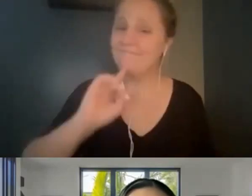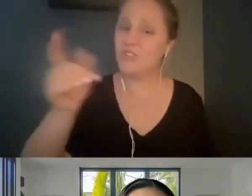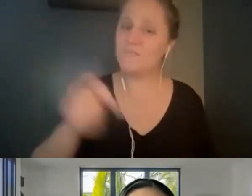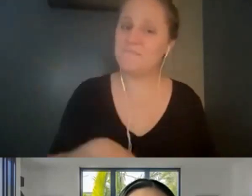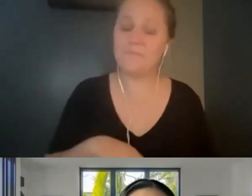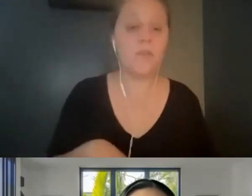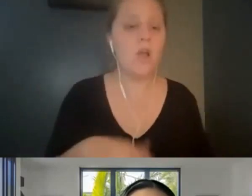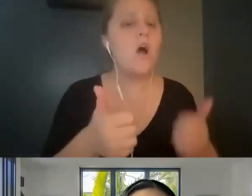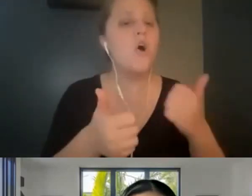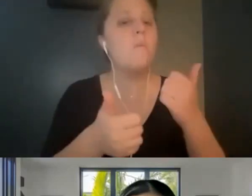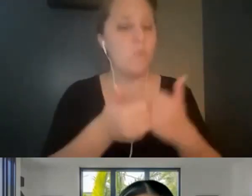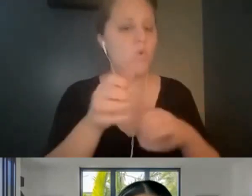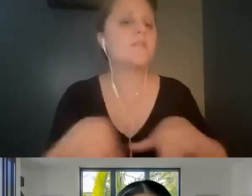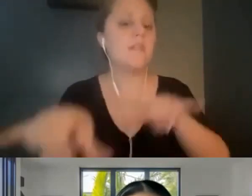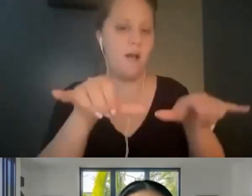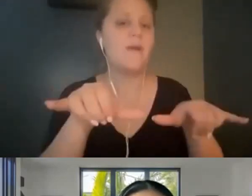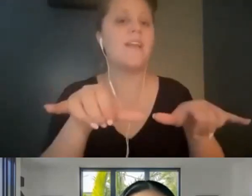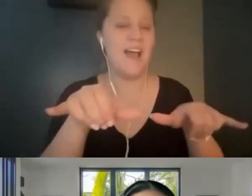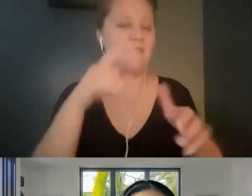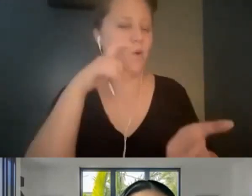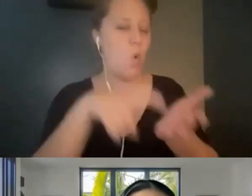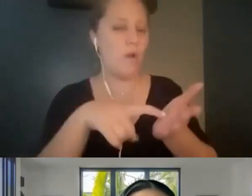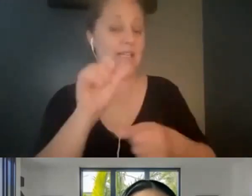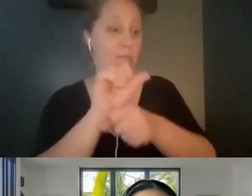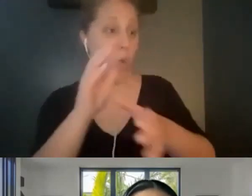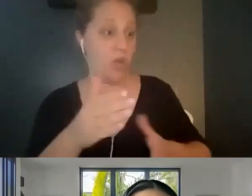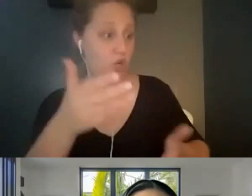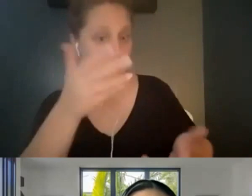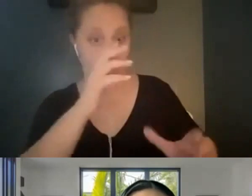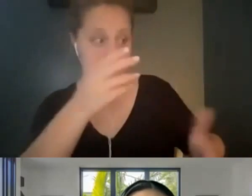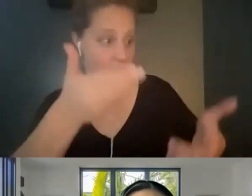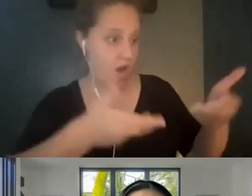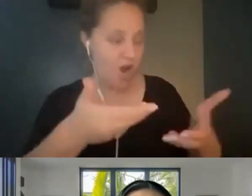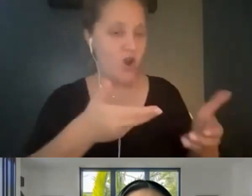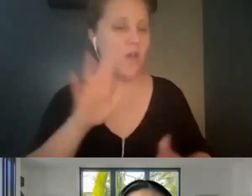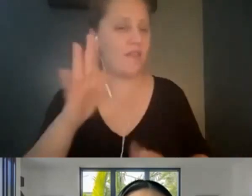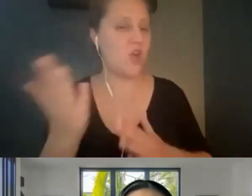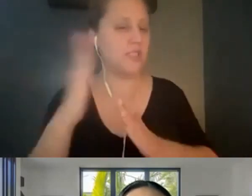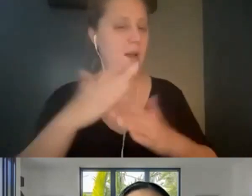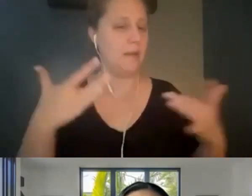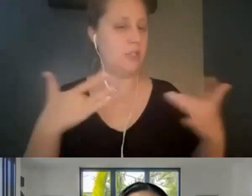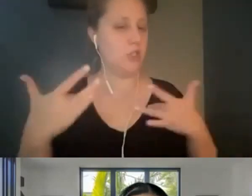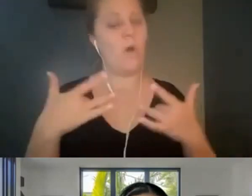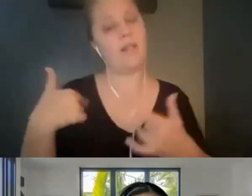concern for employers that I've noticed in my experience with my workplace accessibility group is that cost.